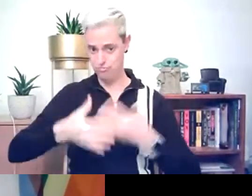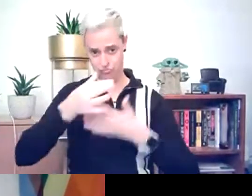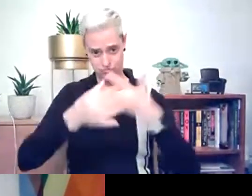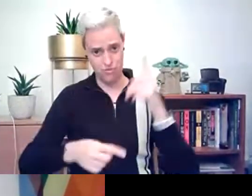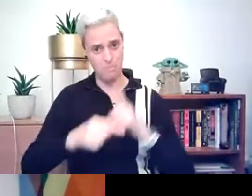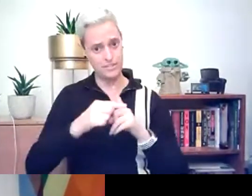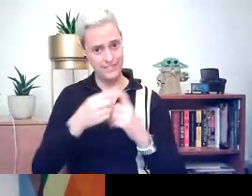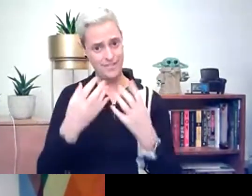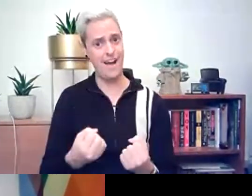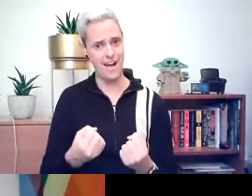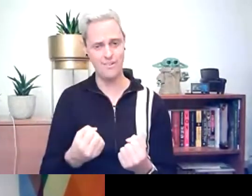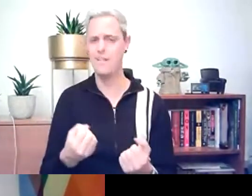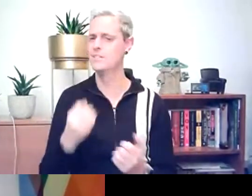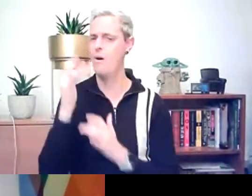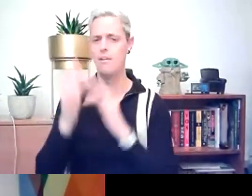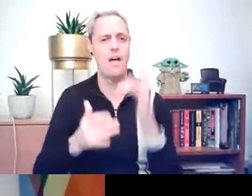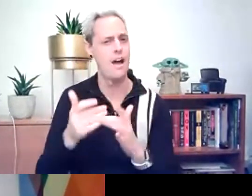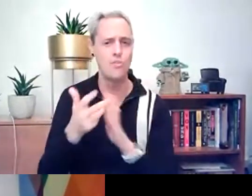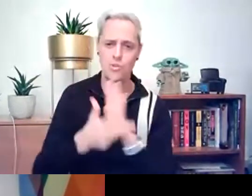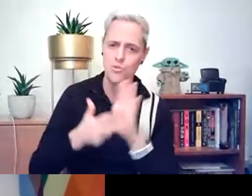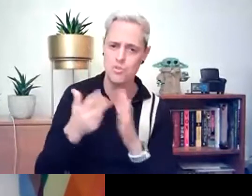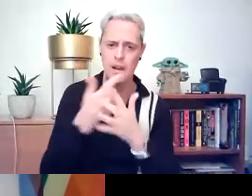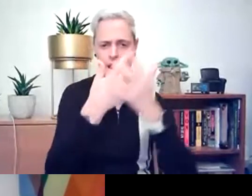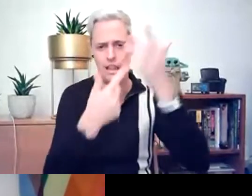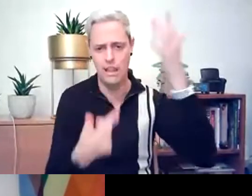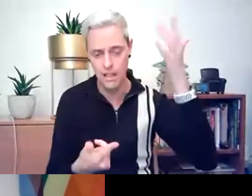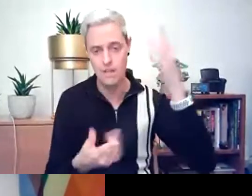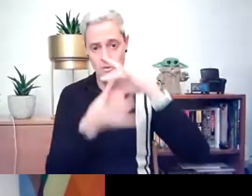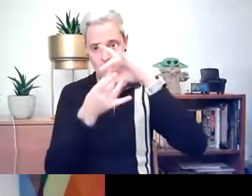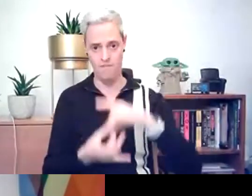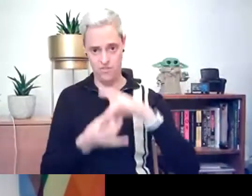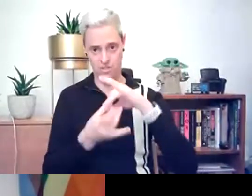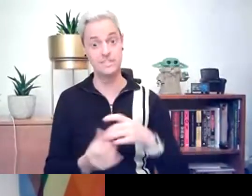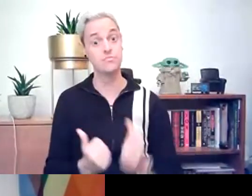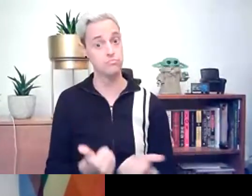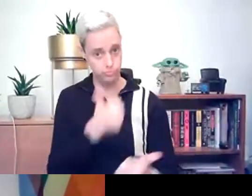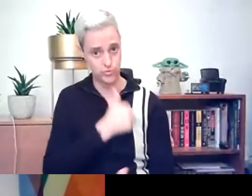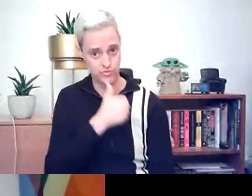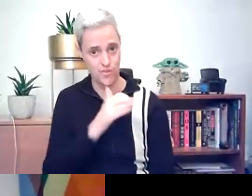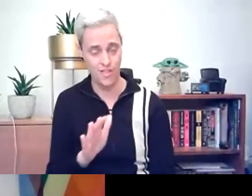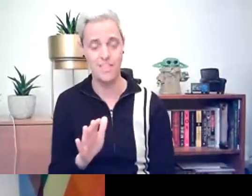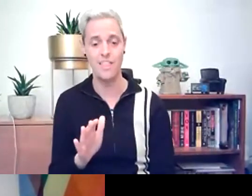tons of stuff online YouTube videos and apps that will help you with that. 18:28:16 Yeah, but that's really about just being in the present moment because it's really